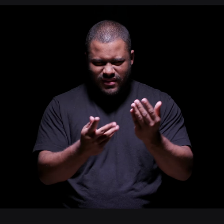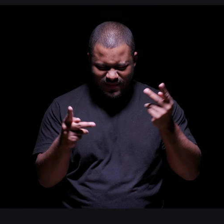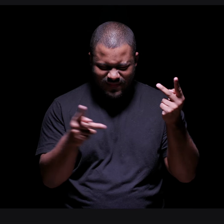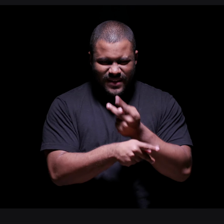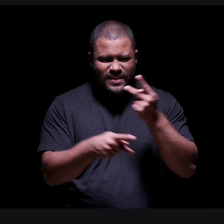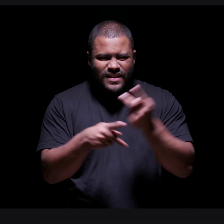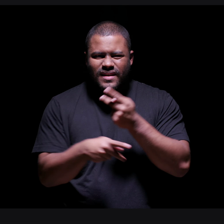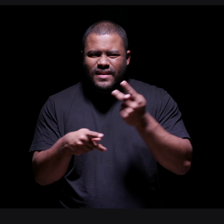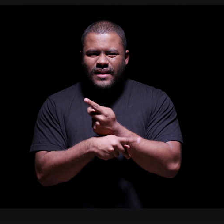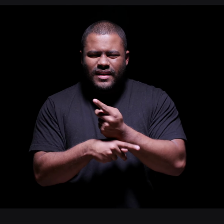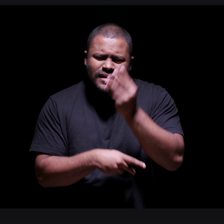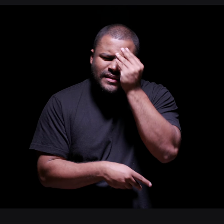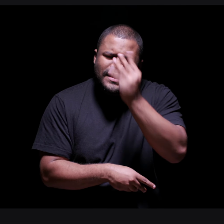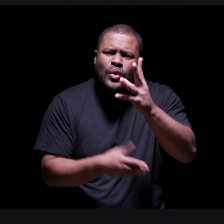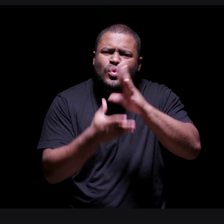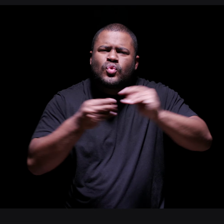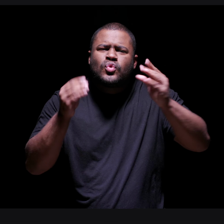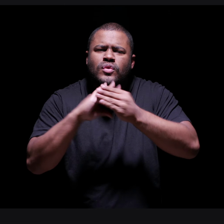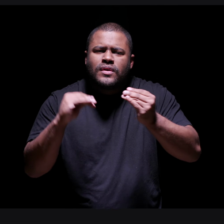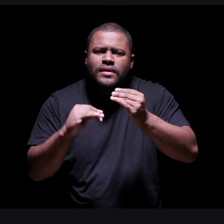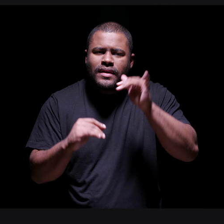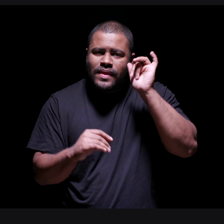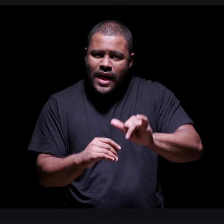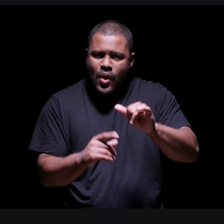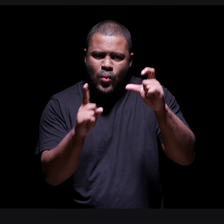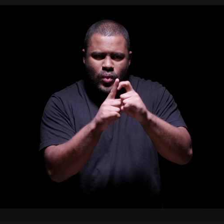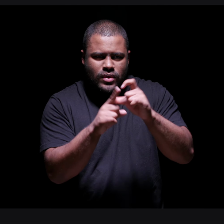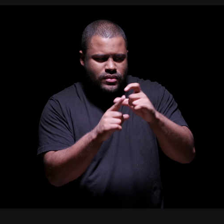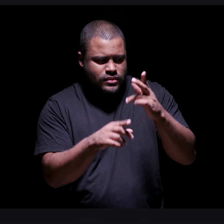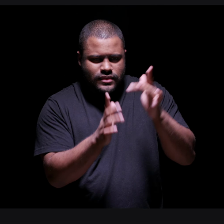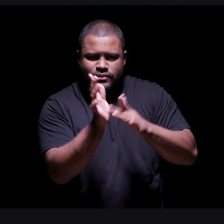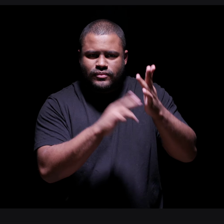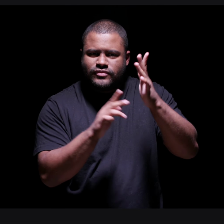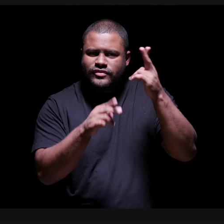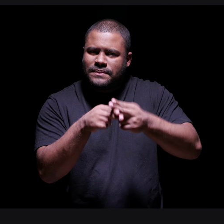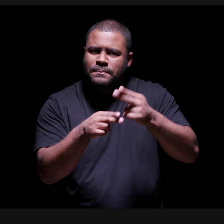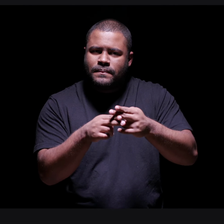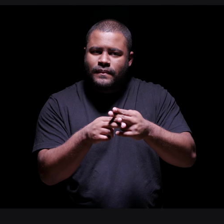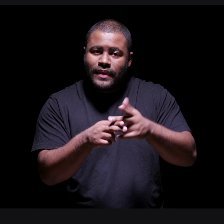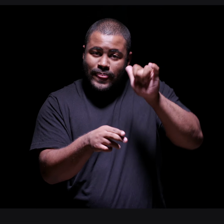to tell the story of this Word named Jesus they had come upon.